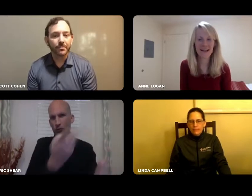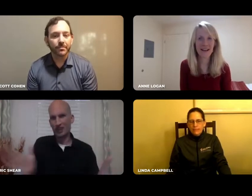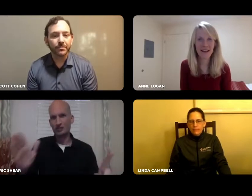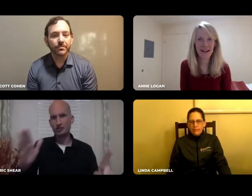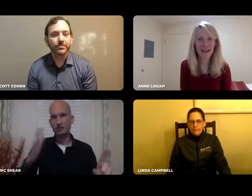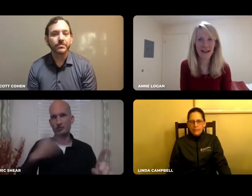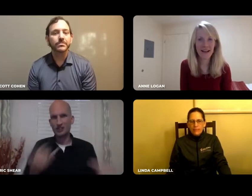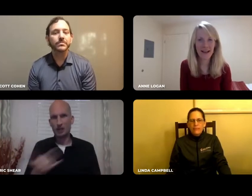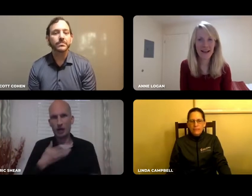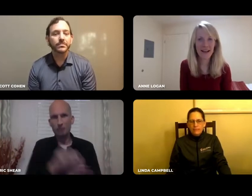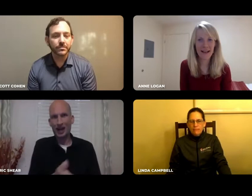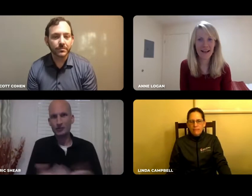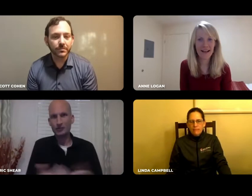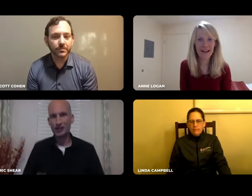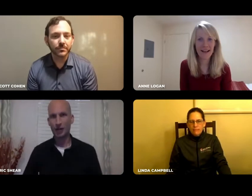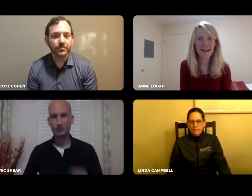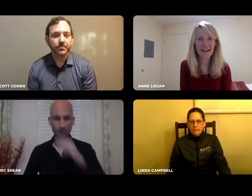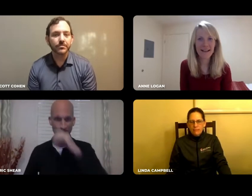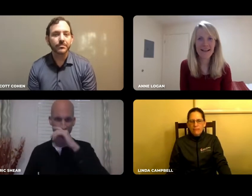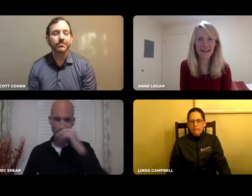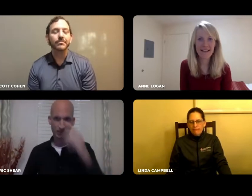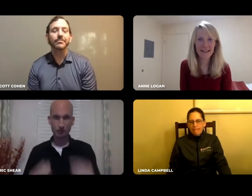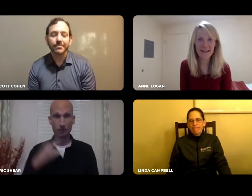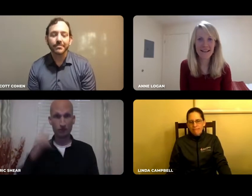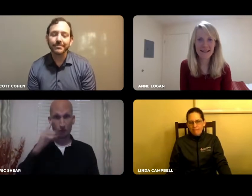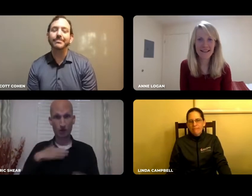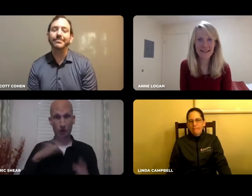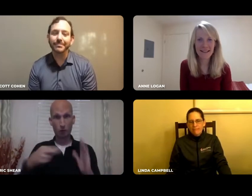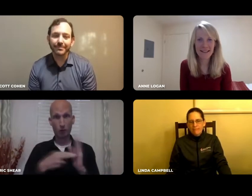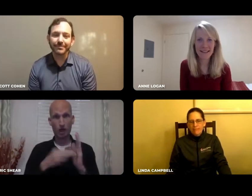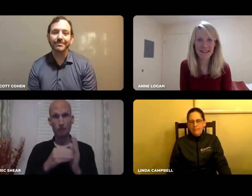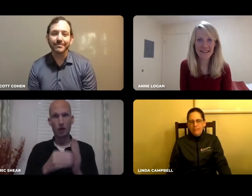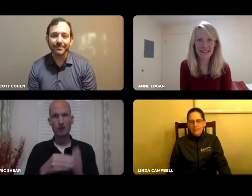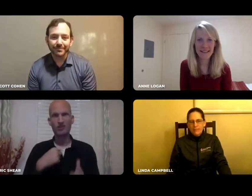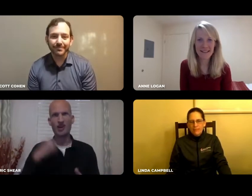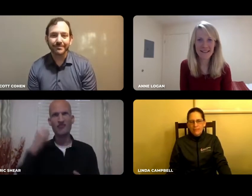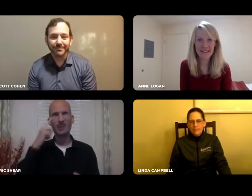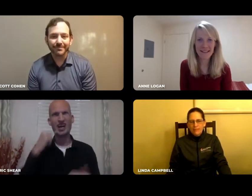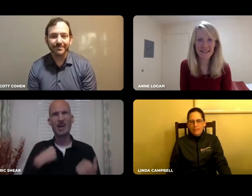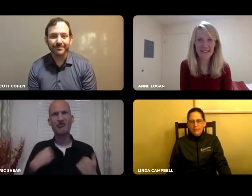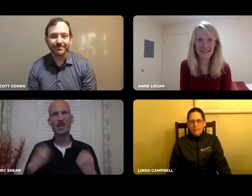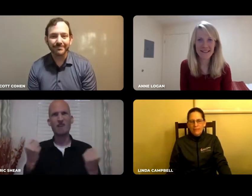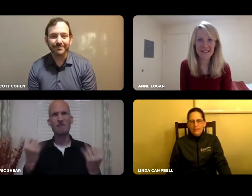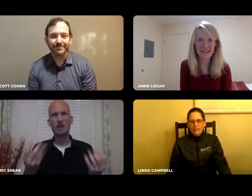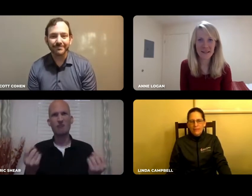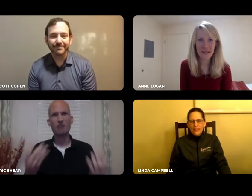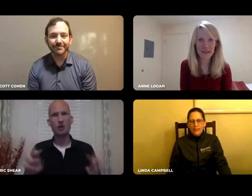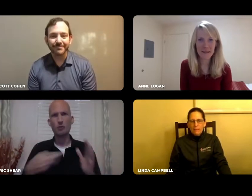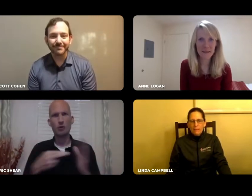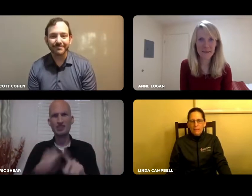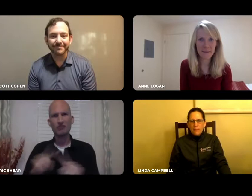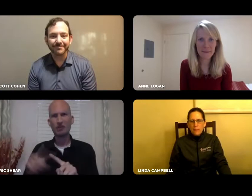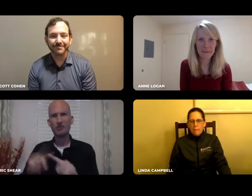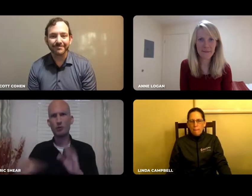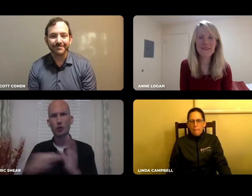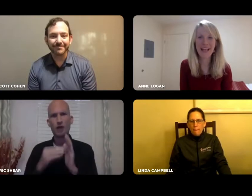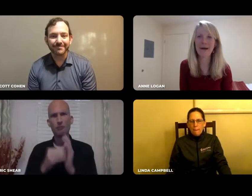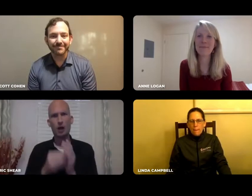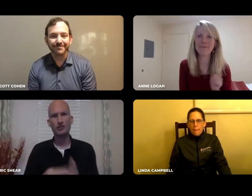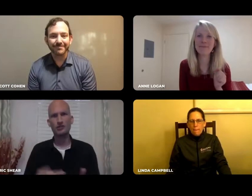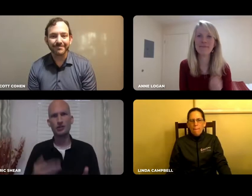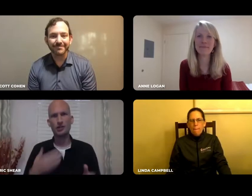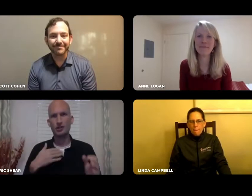to the major I'm in right now. I have many, many different role models.